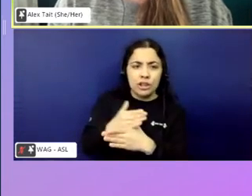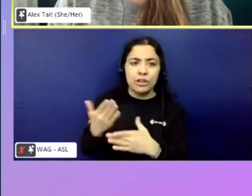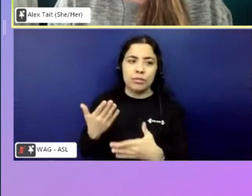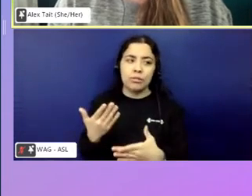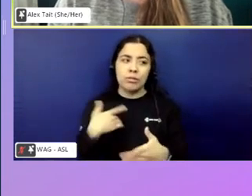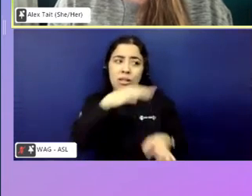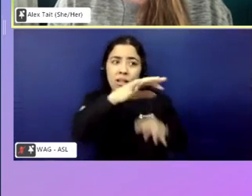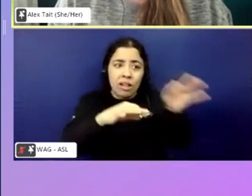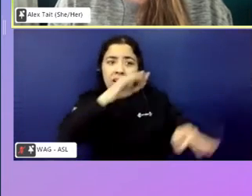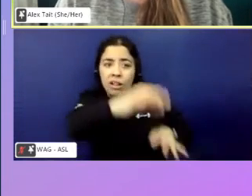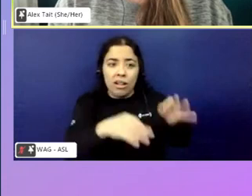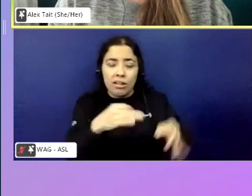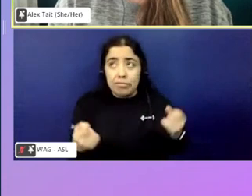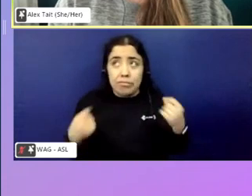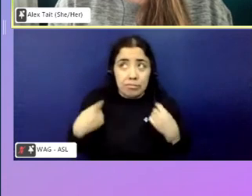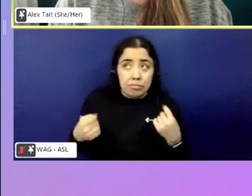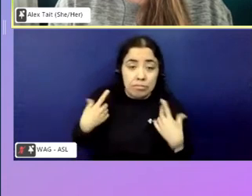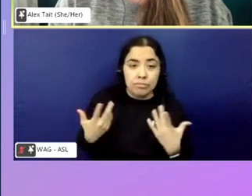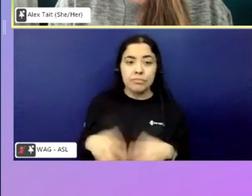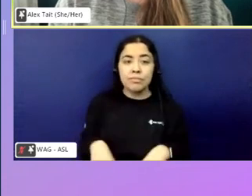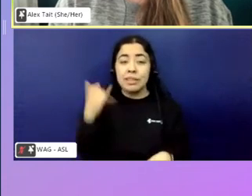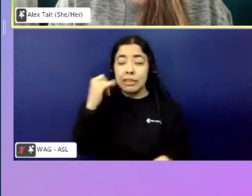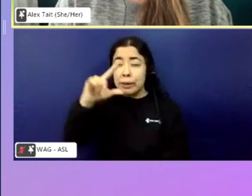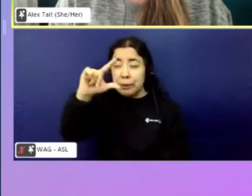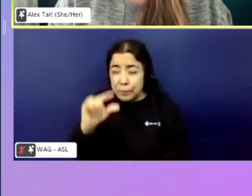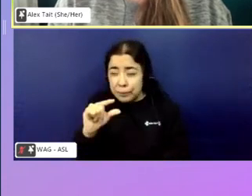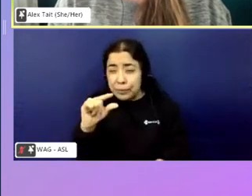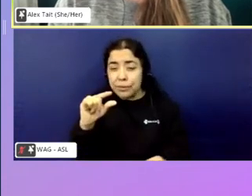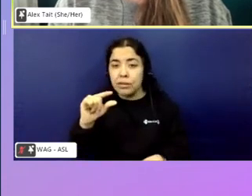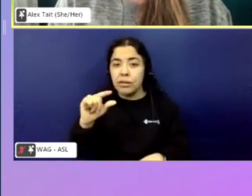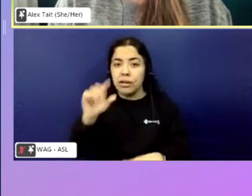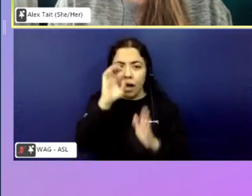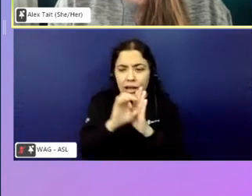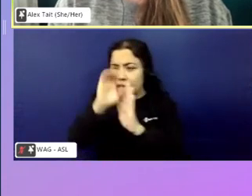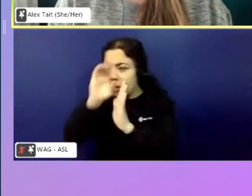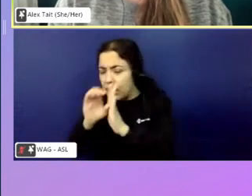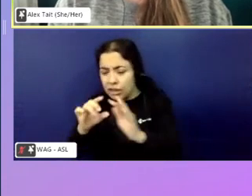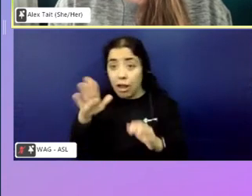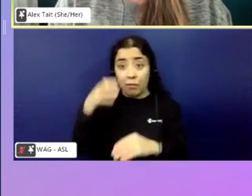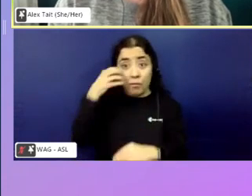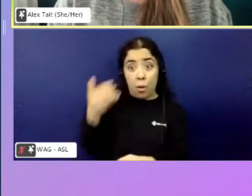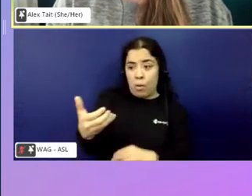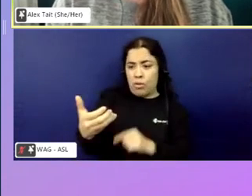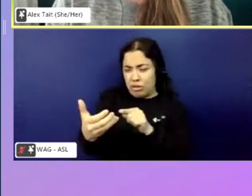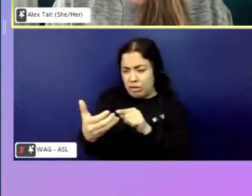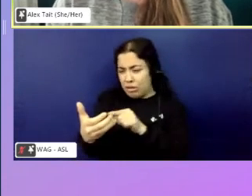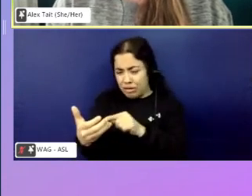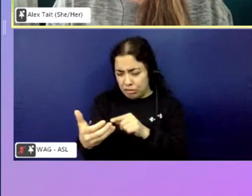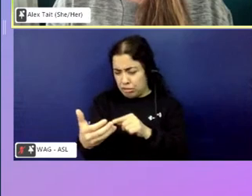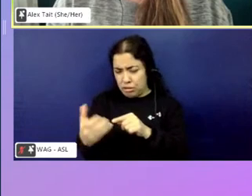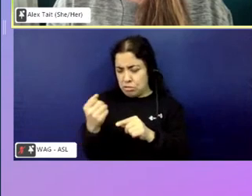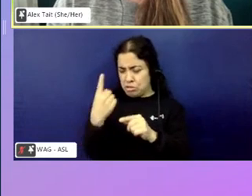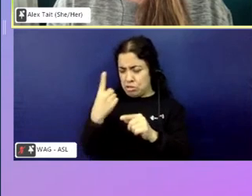arrow pointing out the top for her. Tiny tiny incomprehensible icons especially on mobile is often